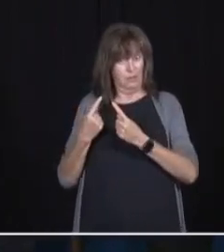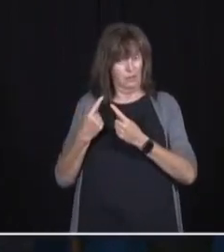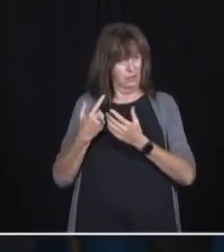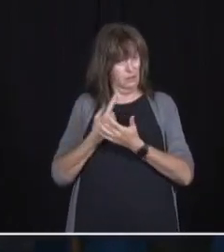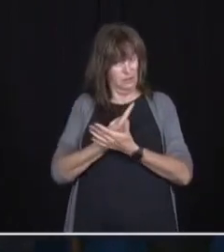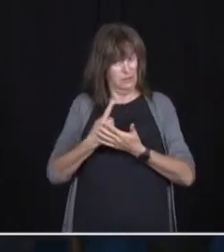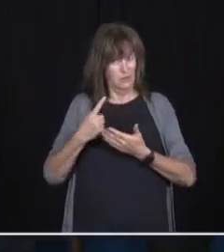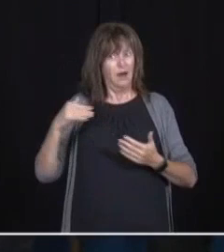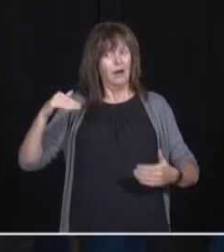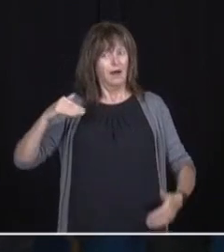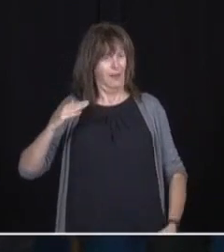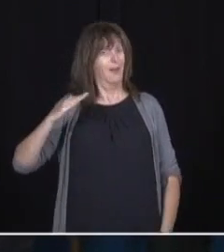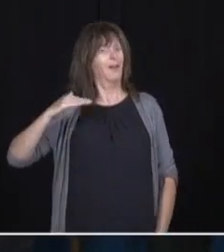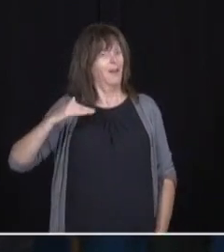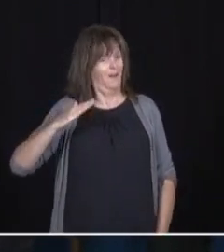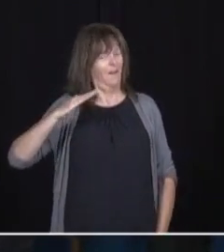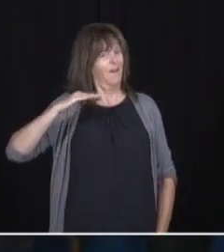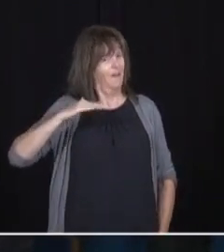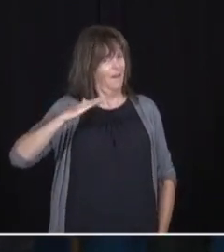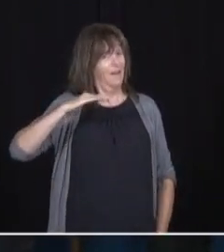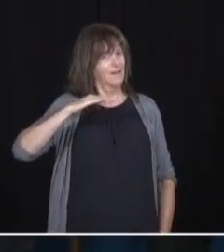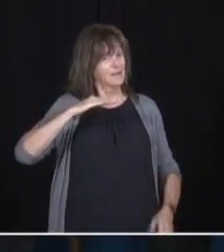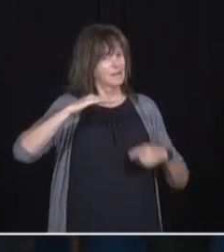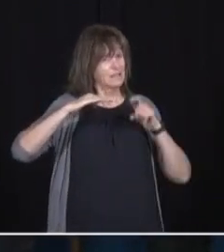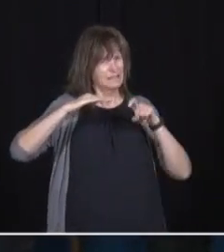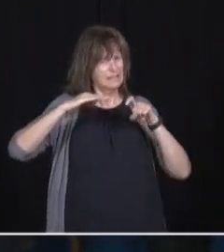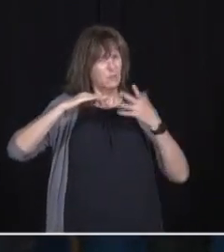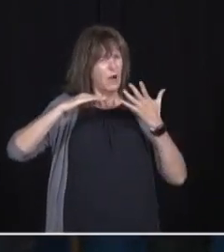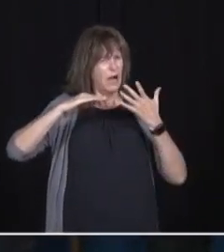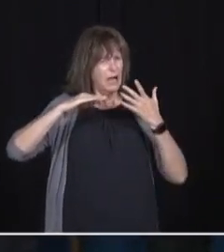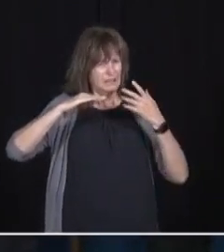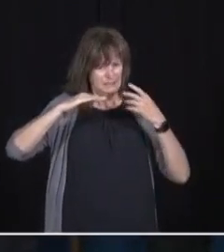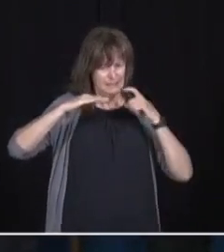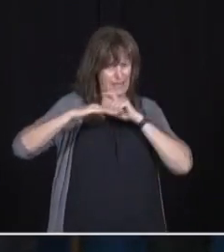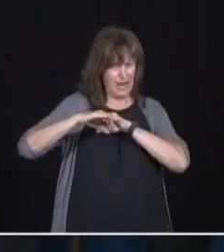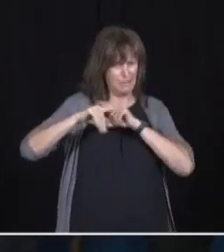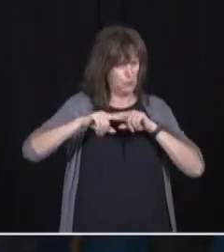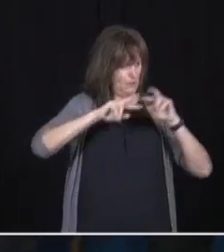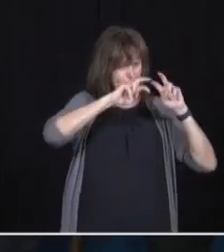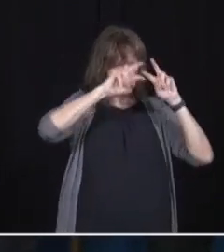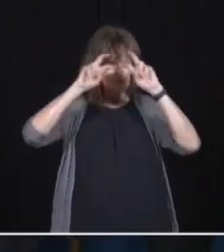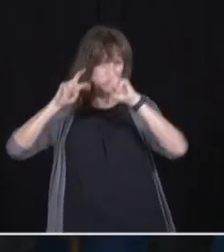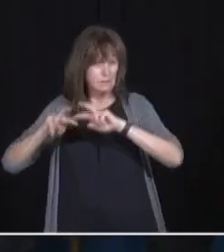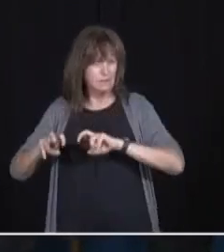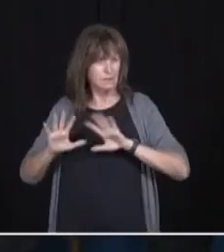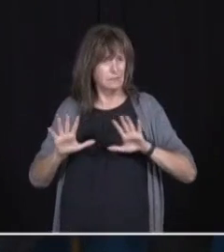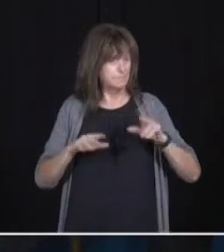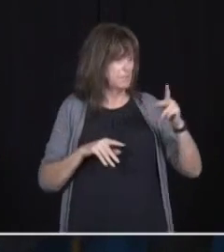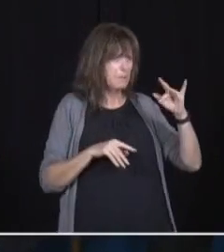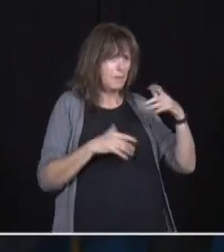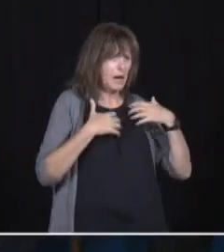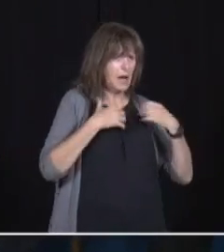Windsor Essex, Peel and Toronto. And we have seen the numbers go up and down a lot in the last week or so.